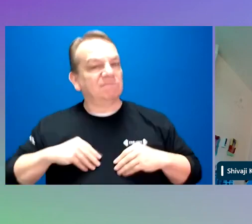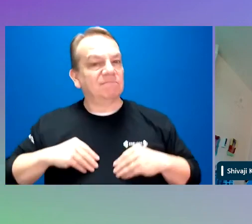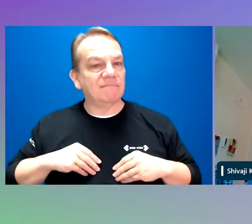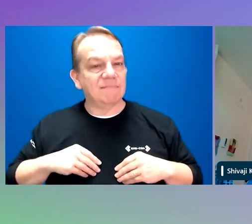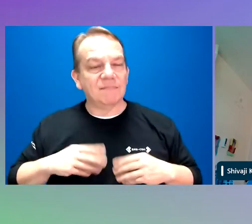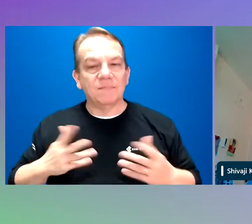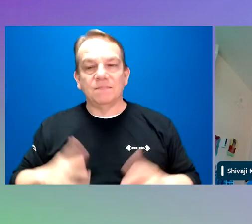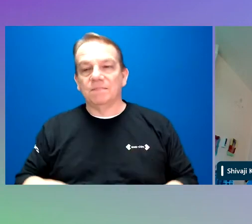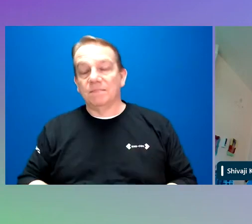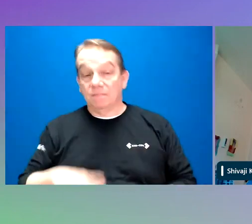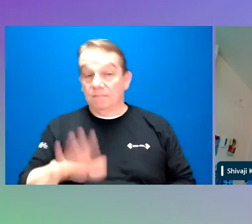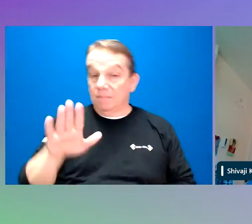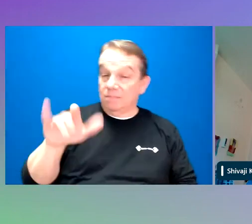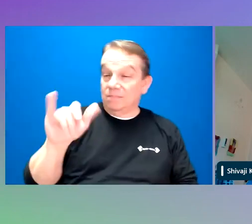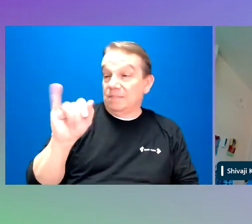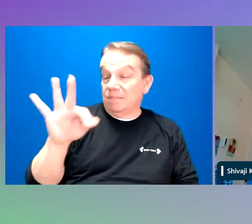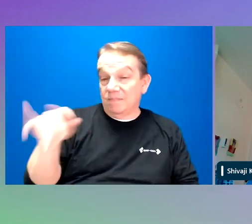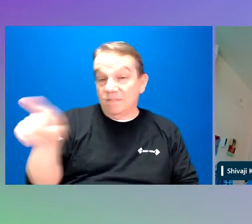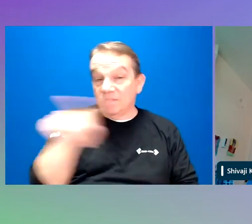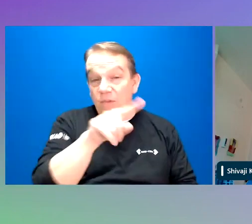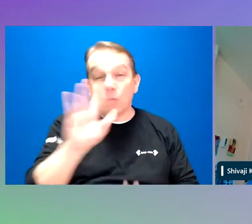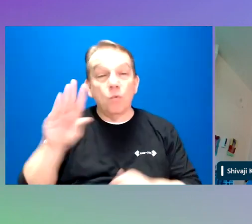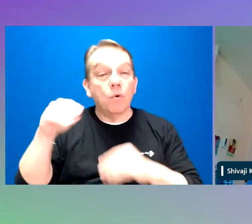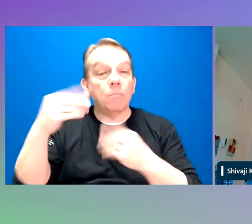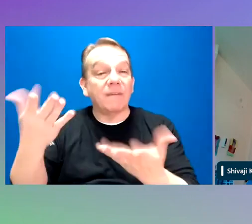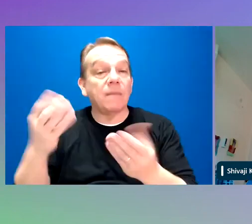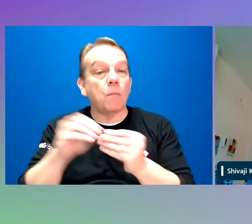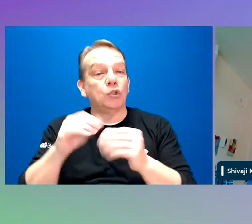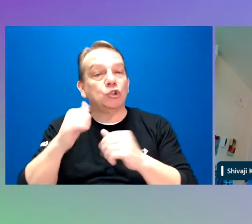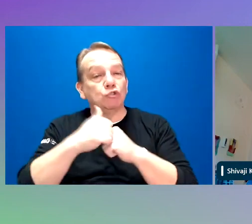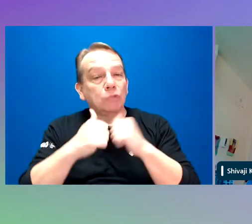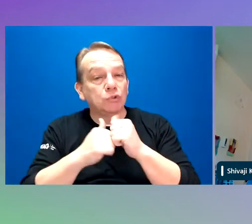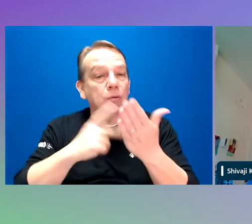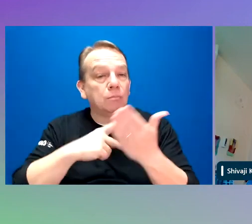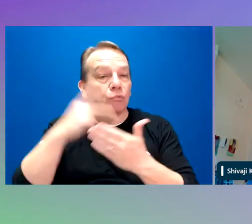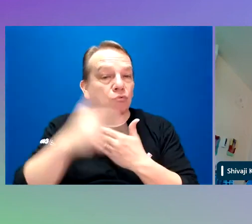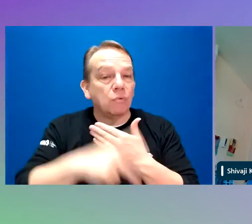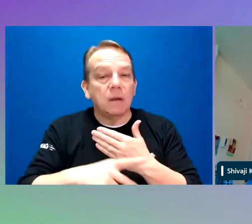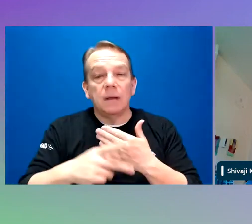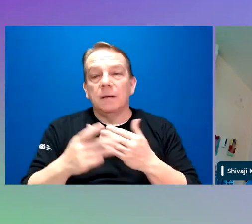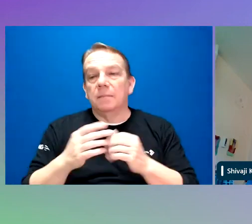and if you offer them more a structured program, role